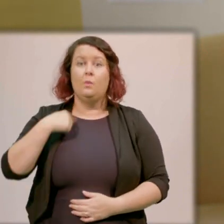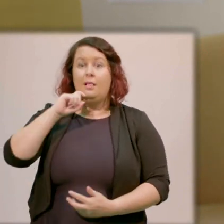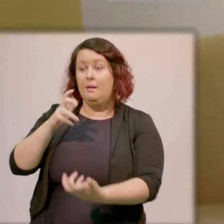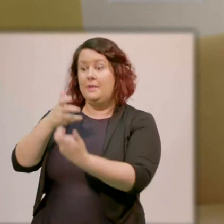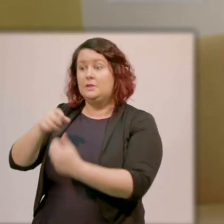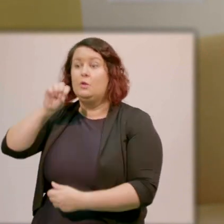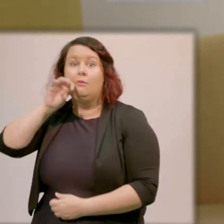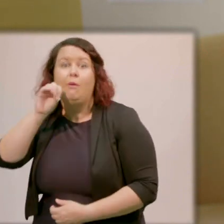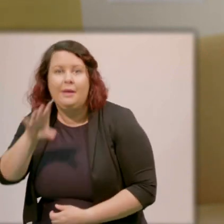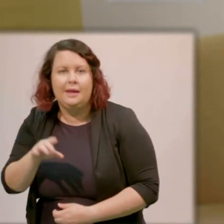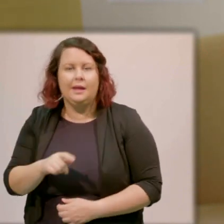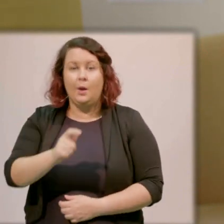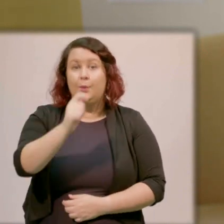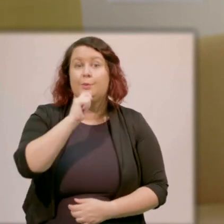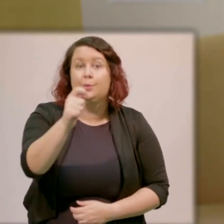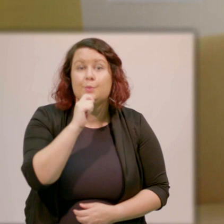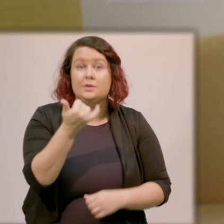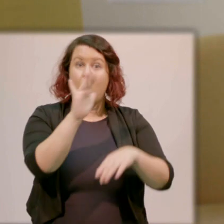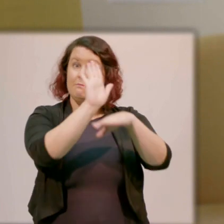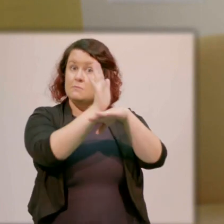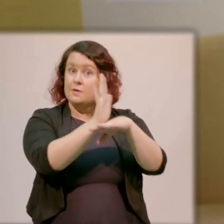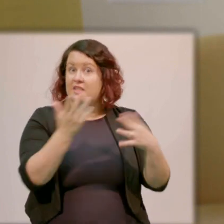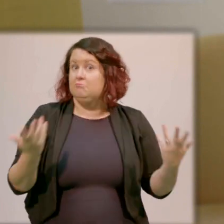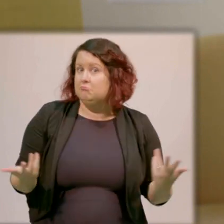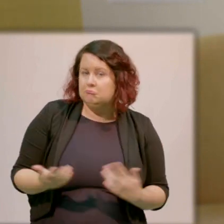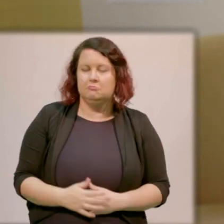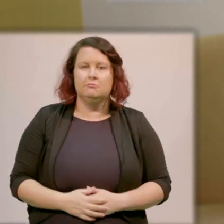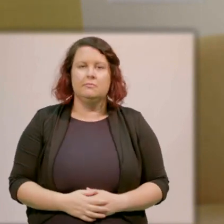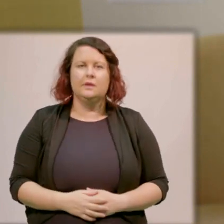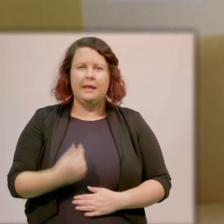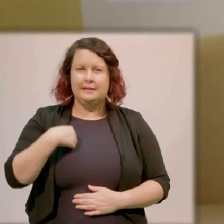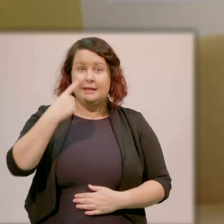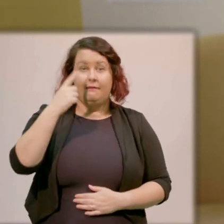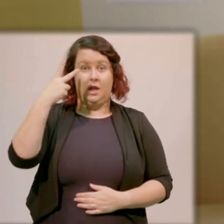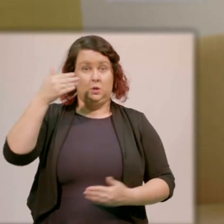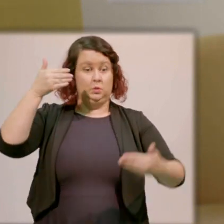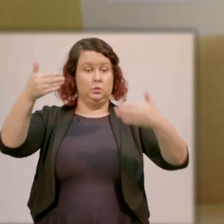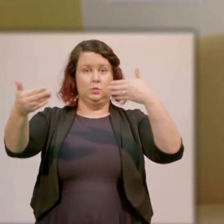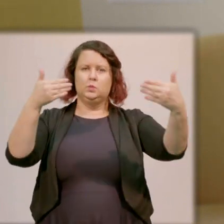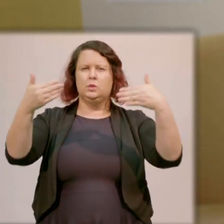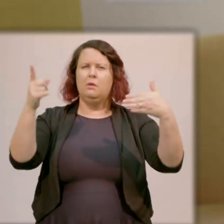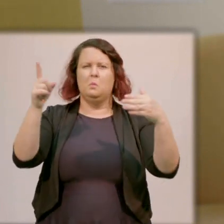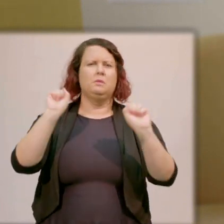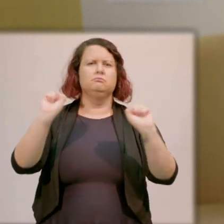That is, is it a comic, a news report, or a movie? Let's think about the way the multimodal texts we are looking at are structured,